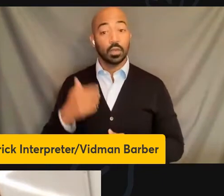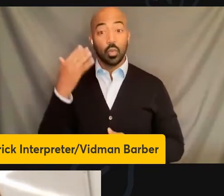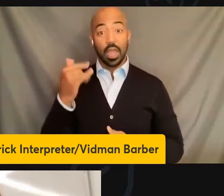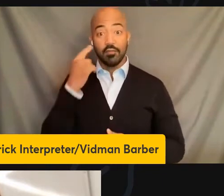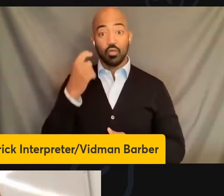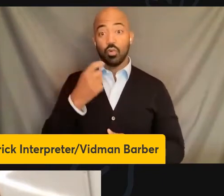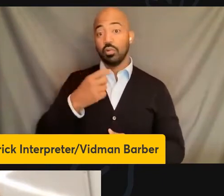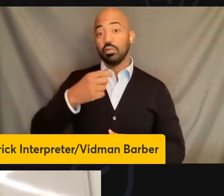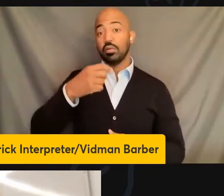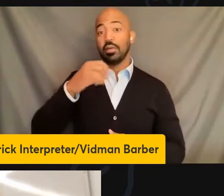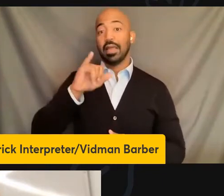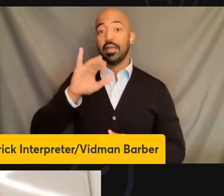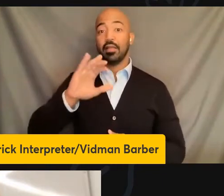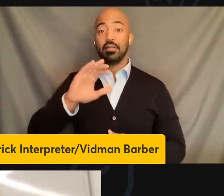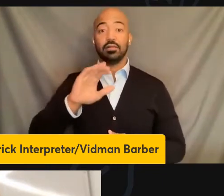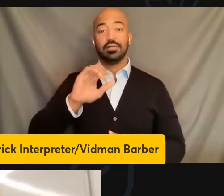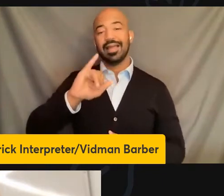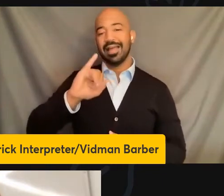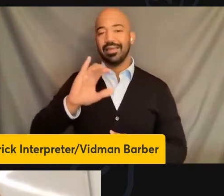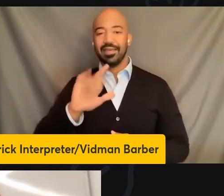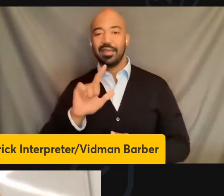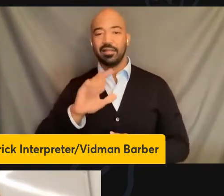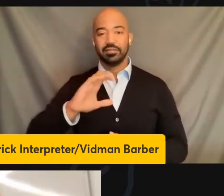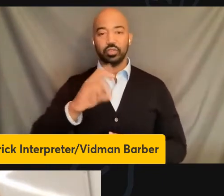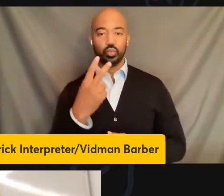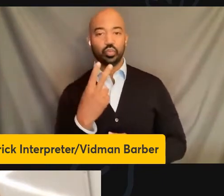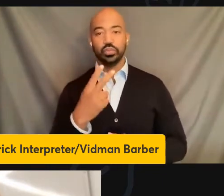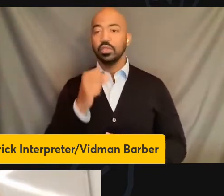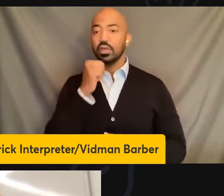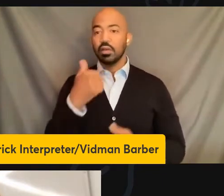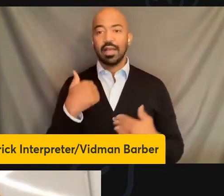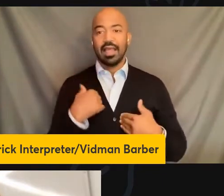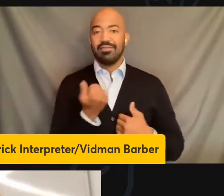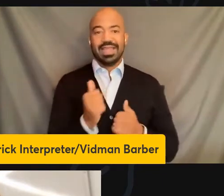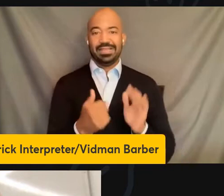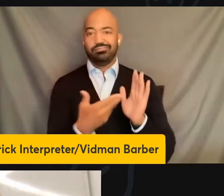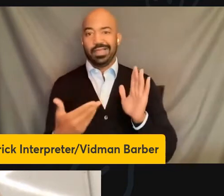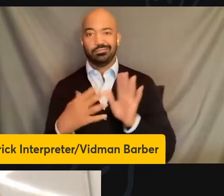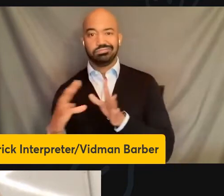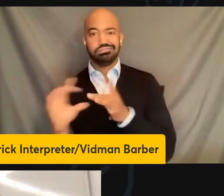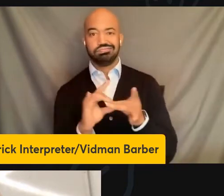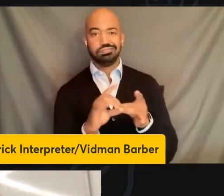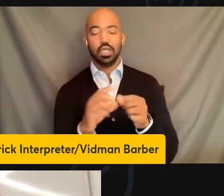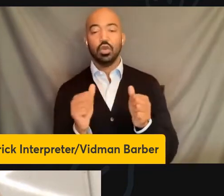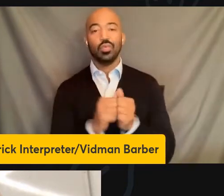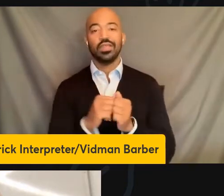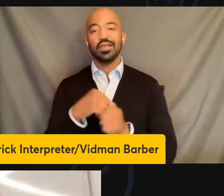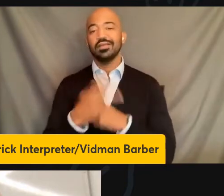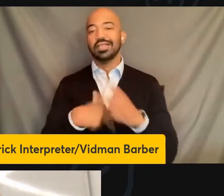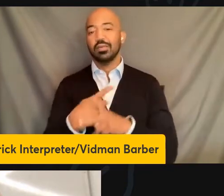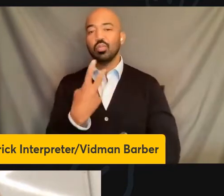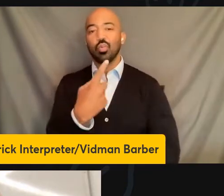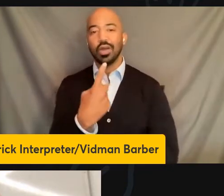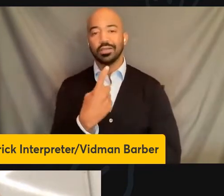tos, there hasn't been a role described ascribed to IOC tos. In type one diabetes, this is what we're trying to do, actually.